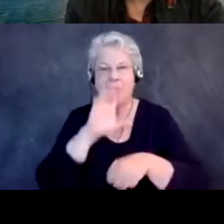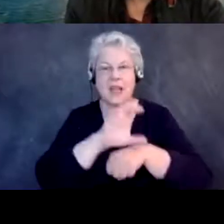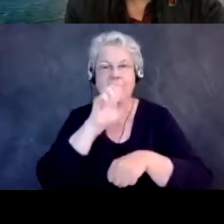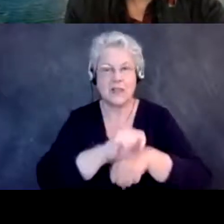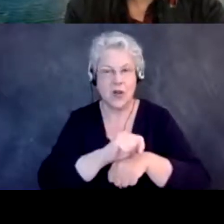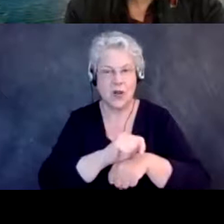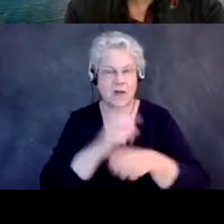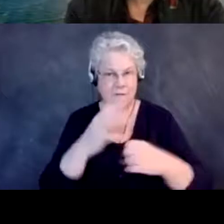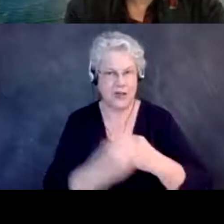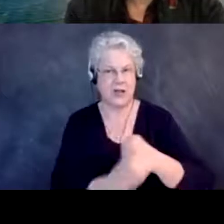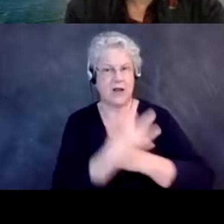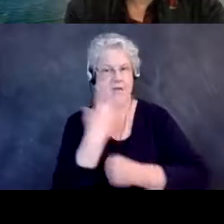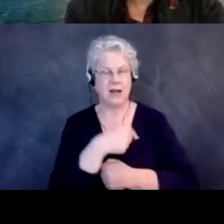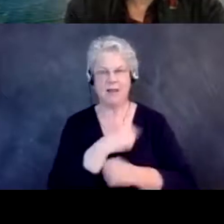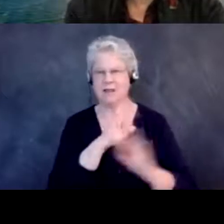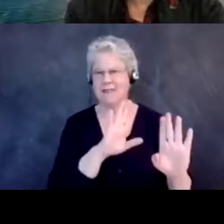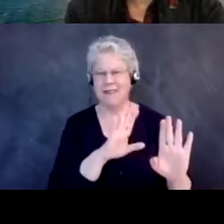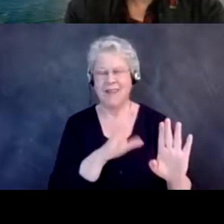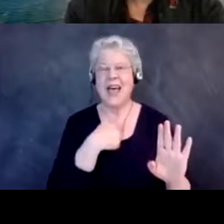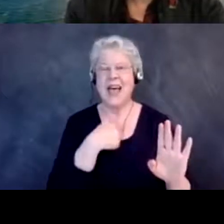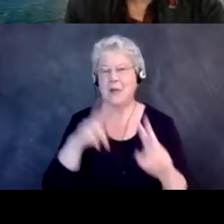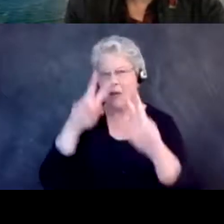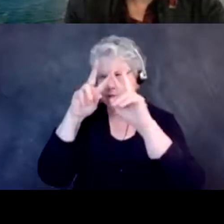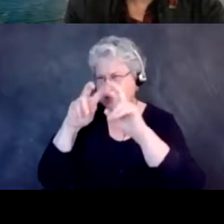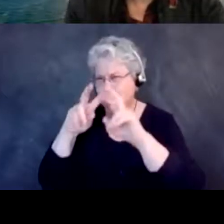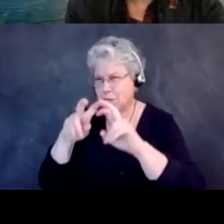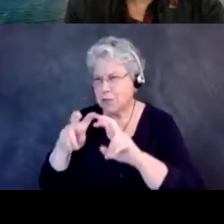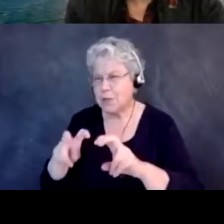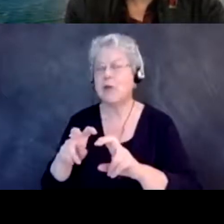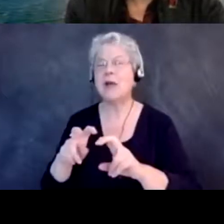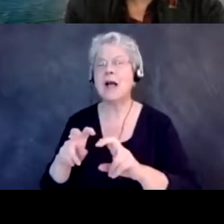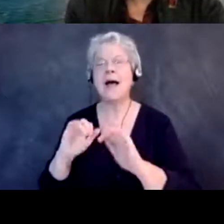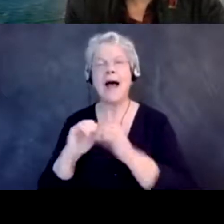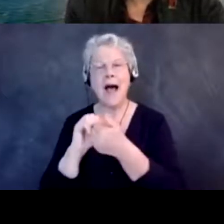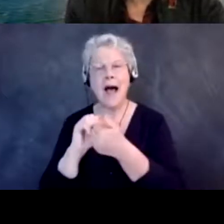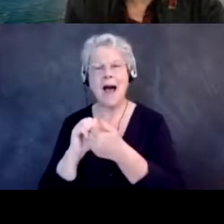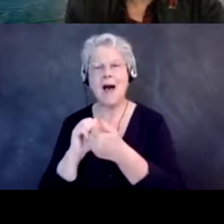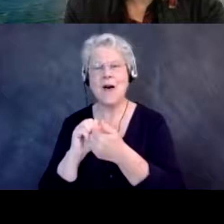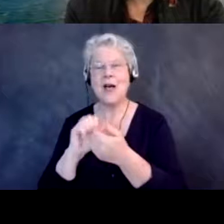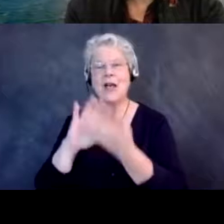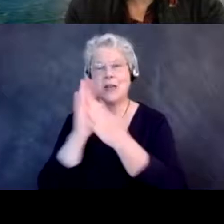And then when we started looking at how to be holistic and look at our community, we